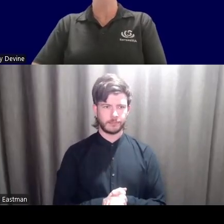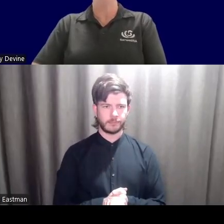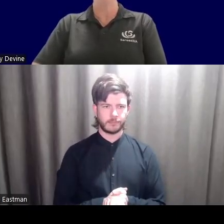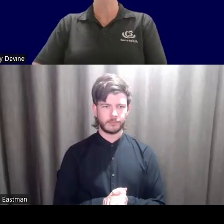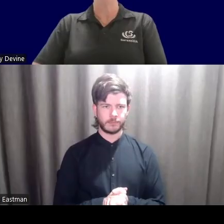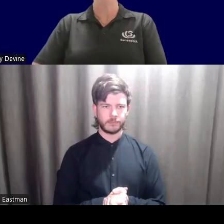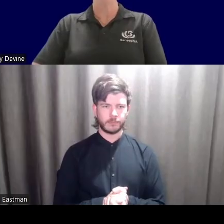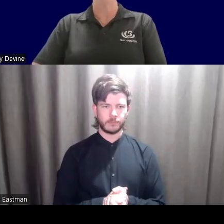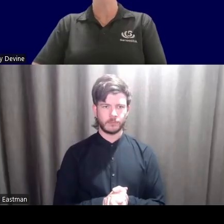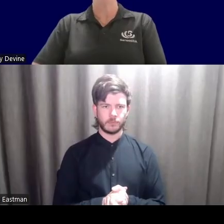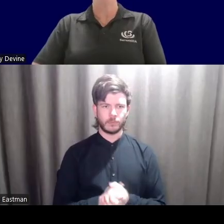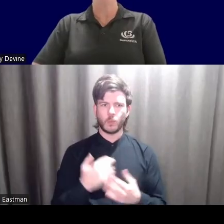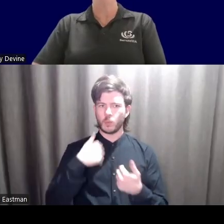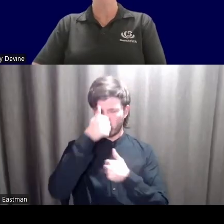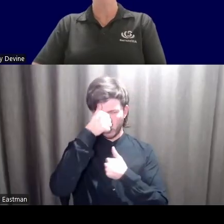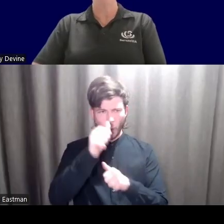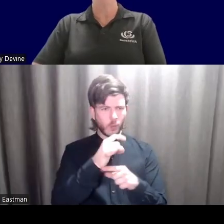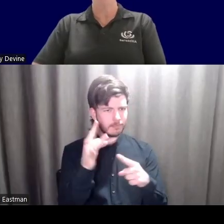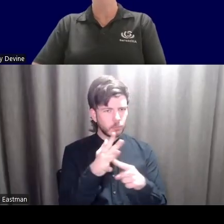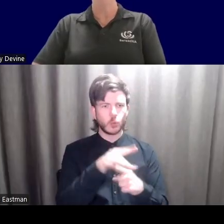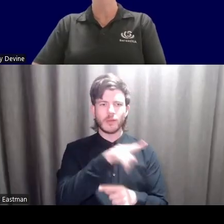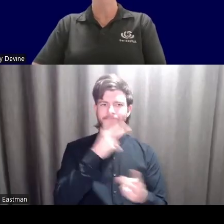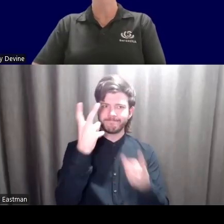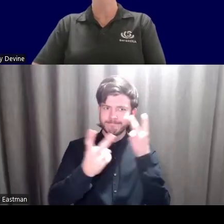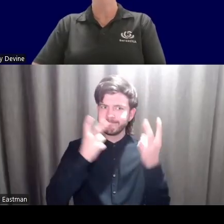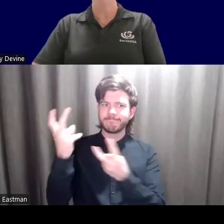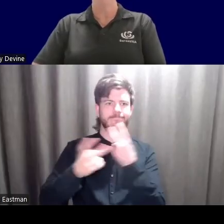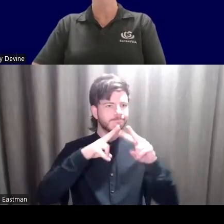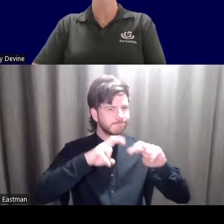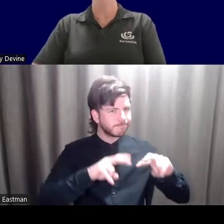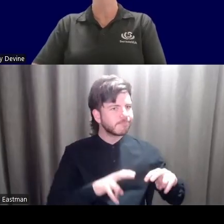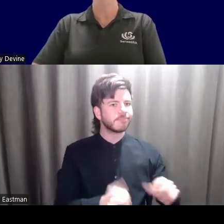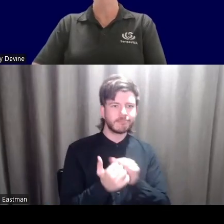meaning the role of the family, support team, medical professionals, allied health professionals